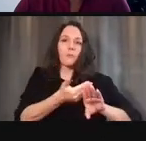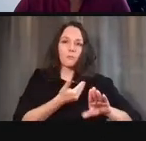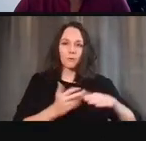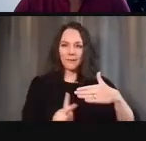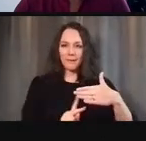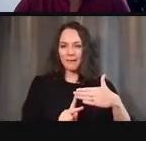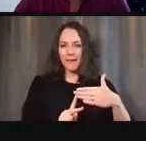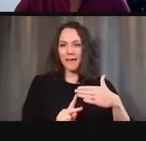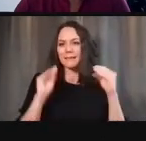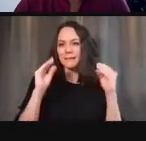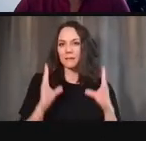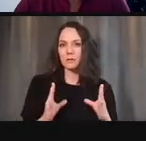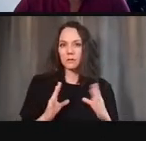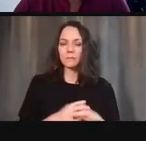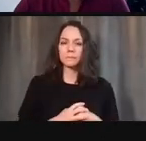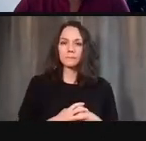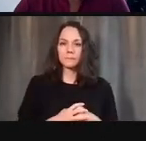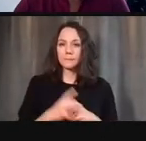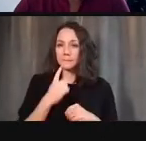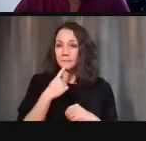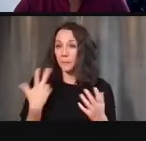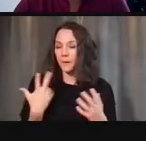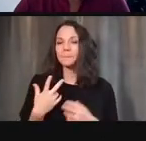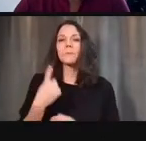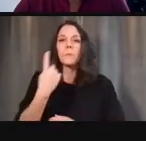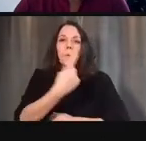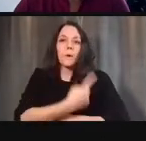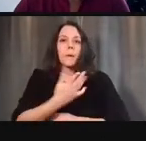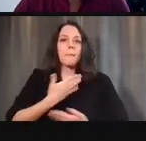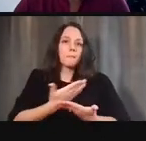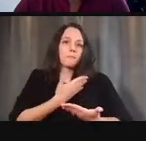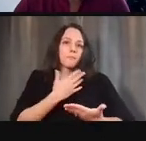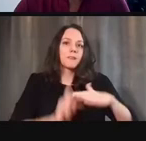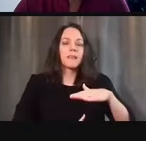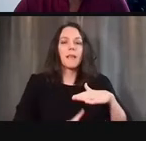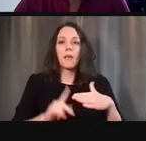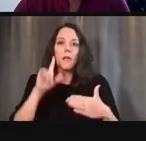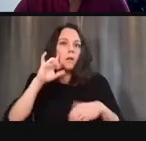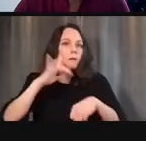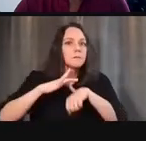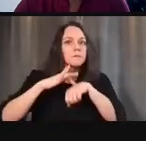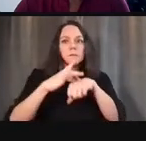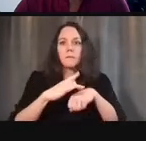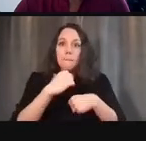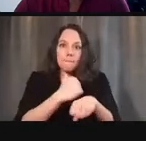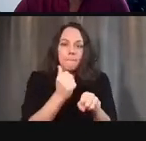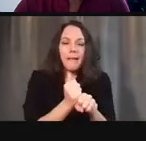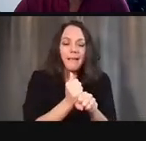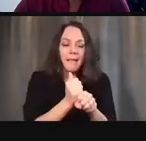One day my pre KRS got obsessed with making their own paper phones. So what did we do about it?